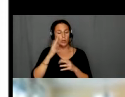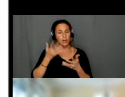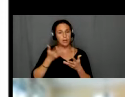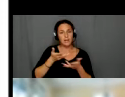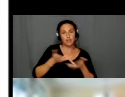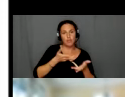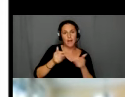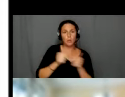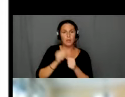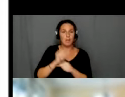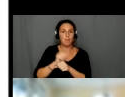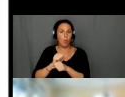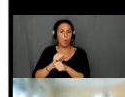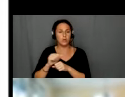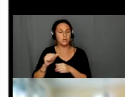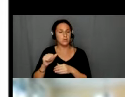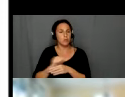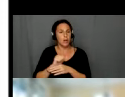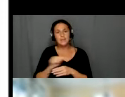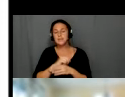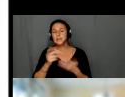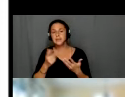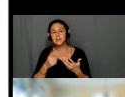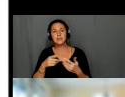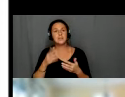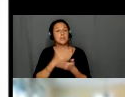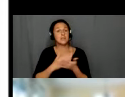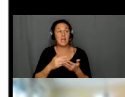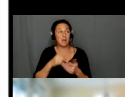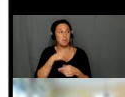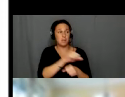And some of these practices are really just making things worse